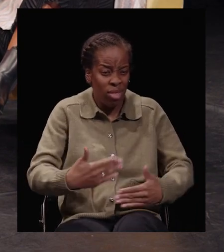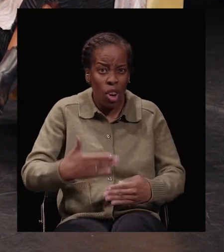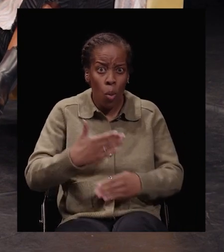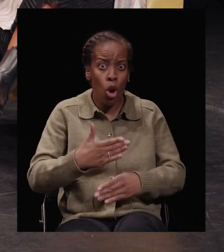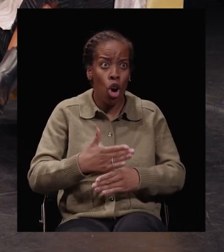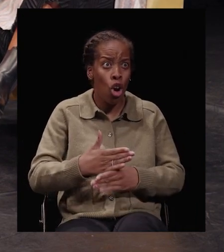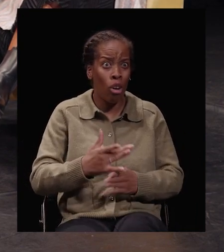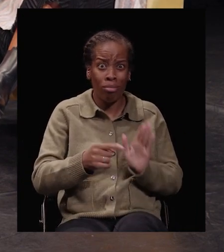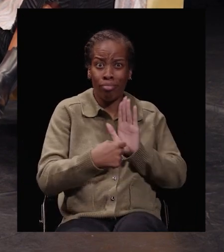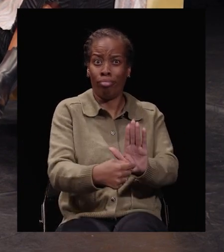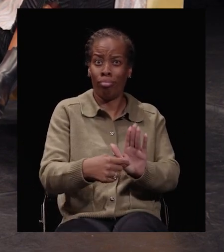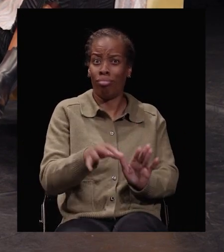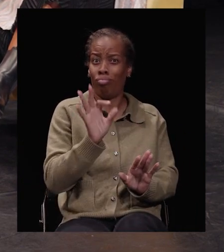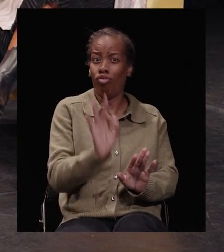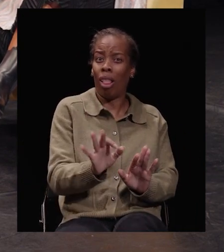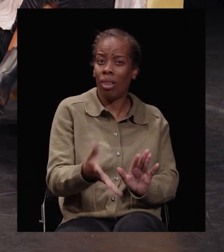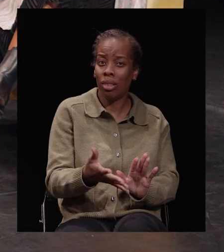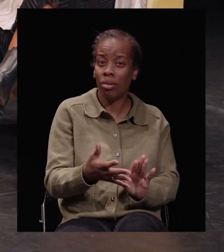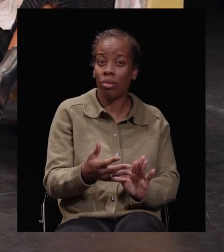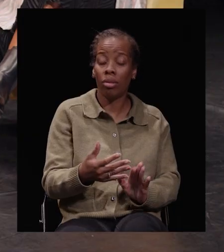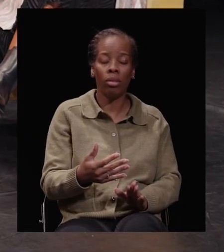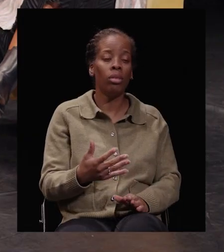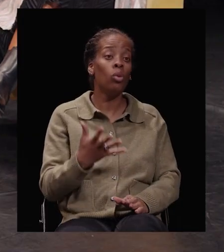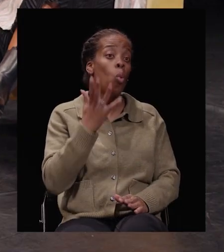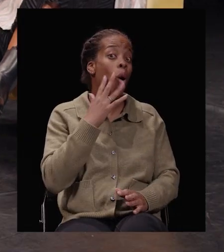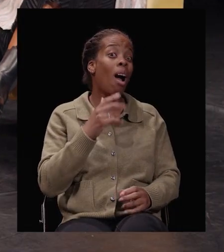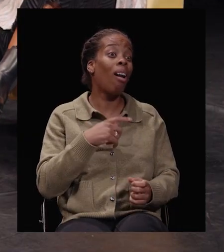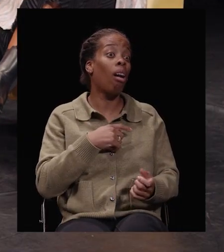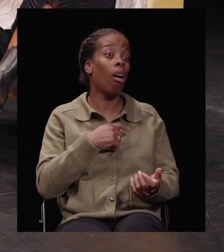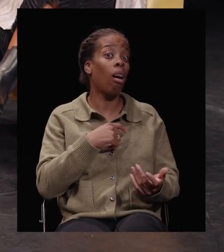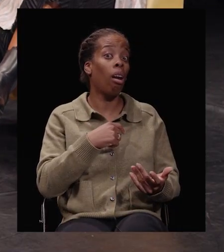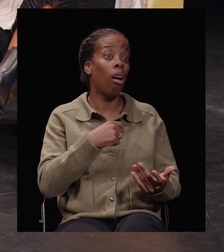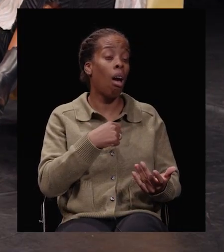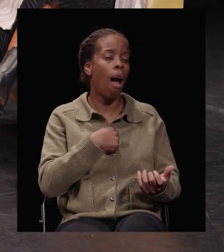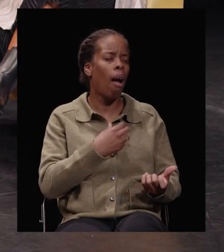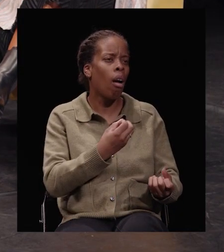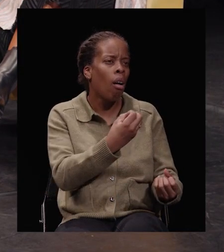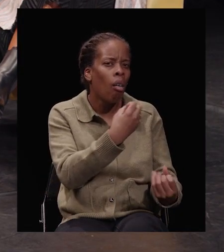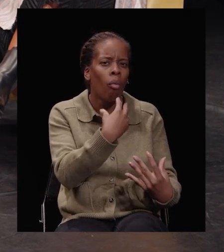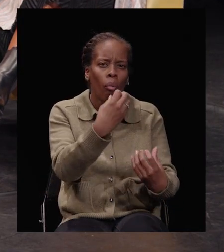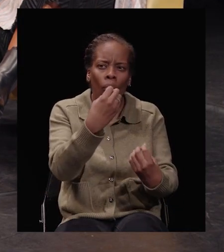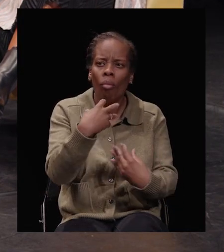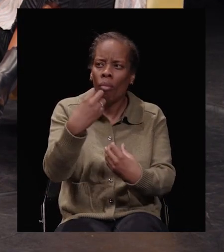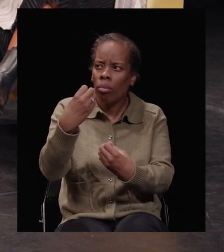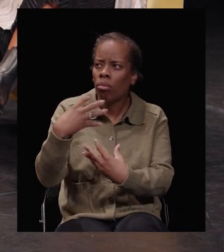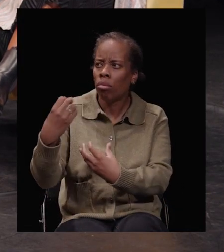And for me, the more I listen to our wonderful community talk about the challenges, the more I think we just need